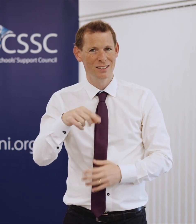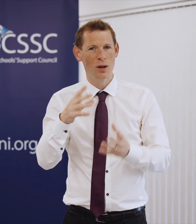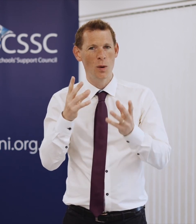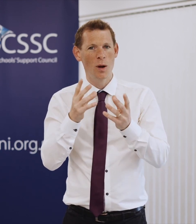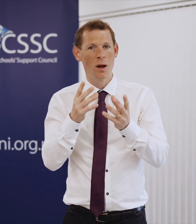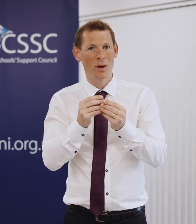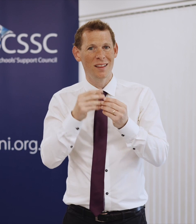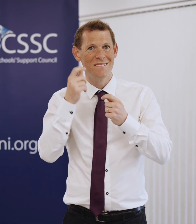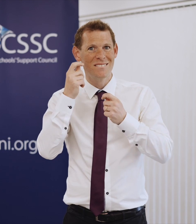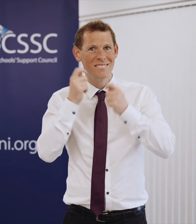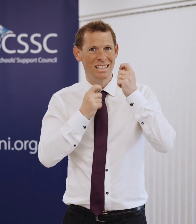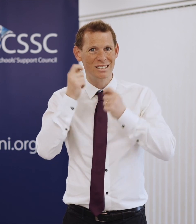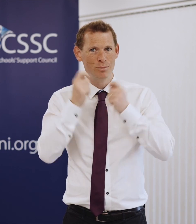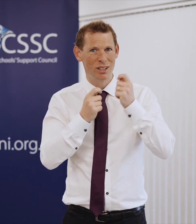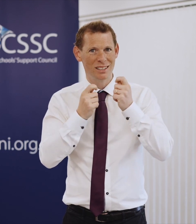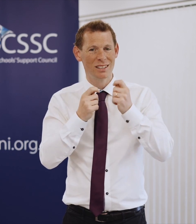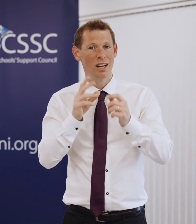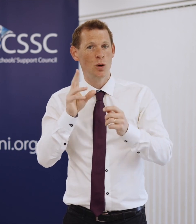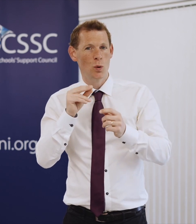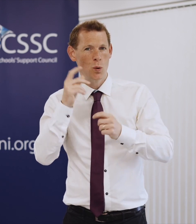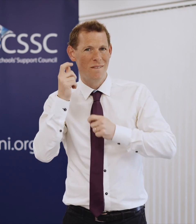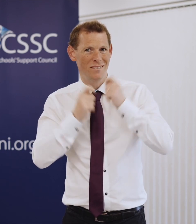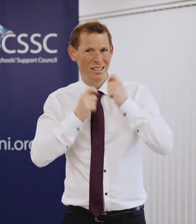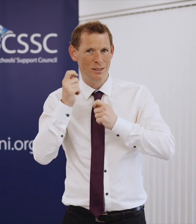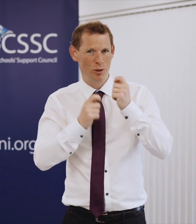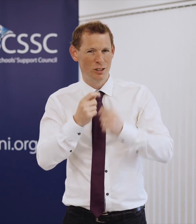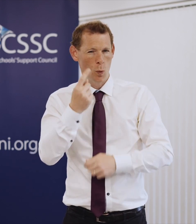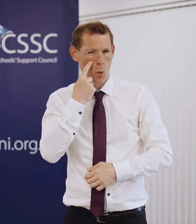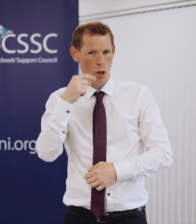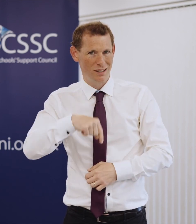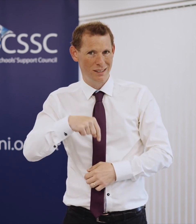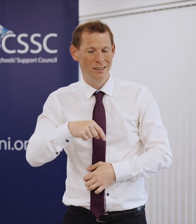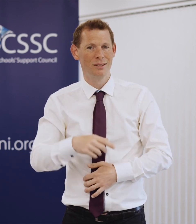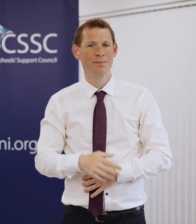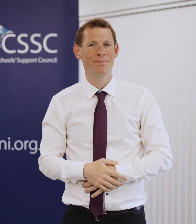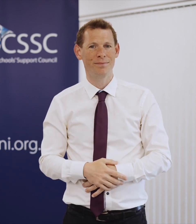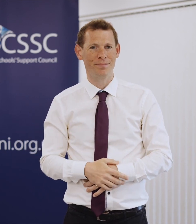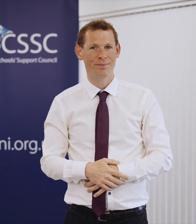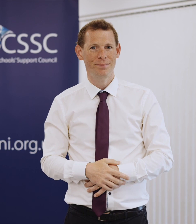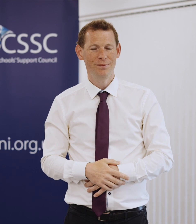Okay, so watch this with some facial expressions and without facial expressions. Watch the difference.